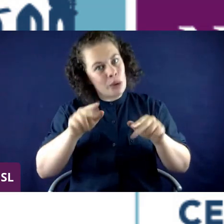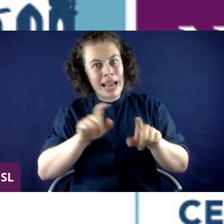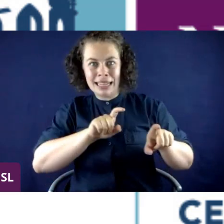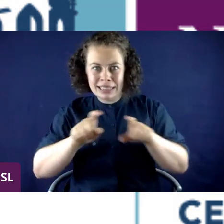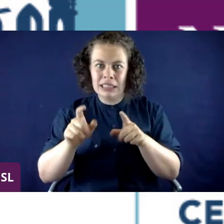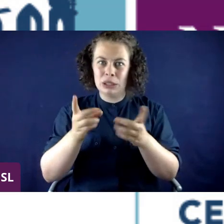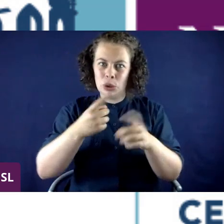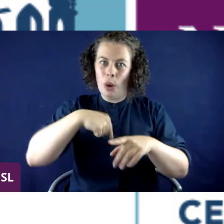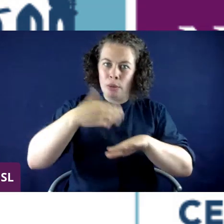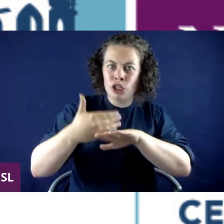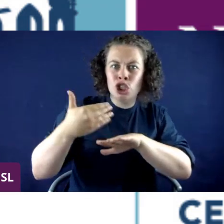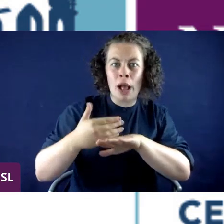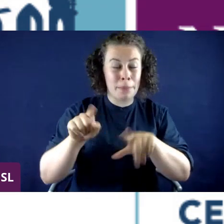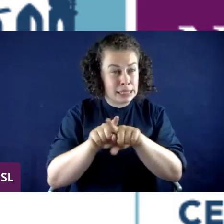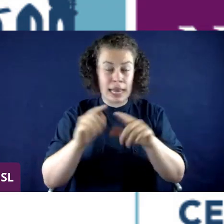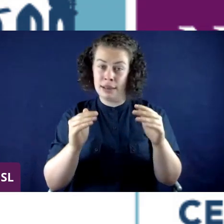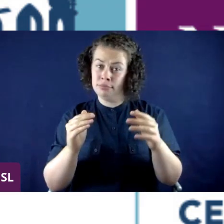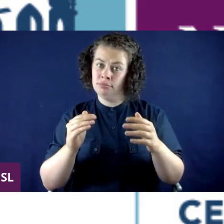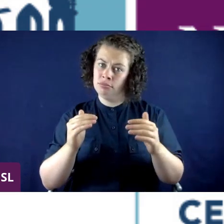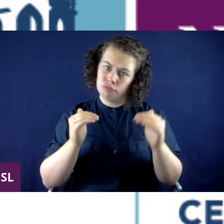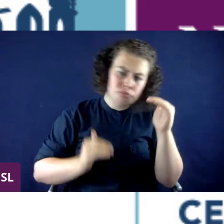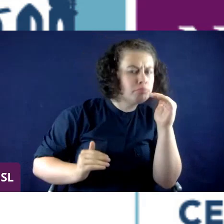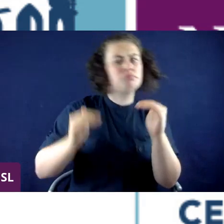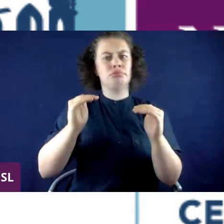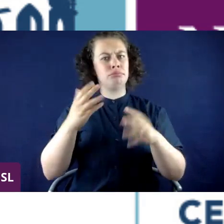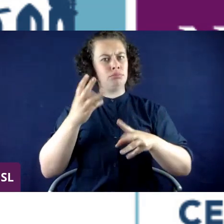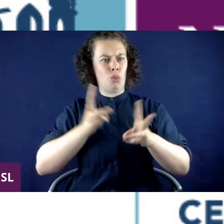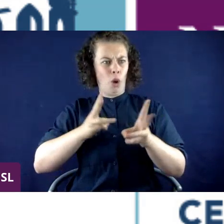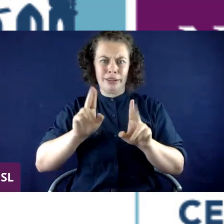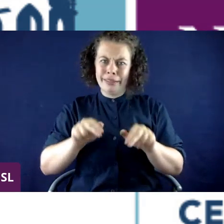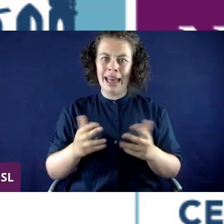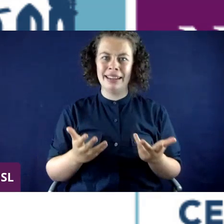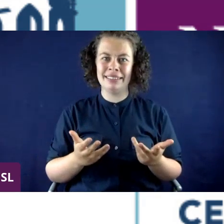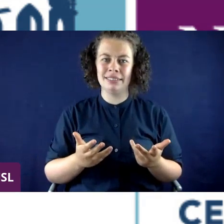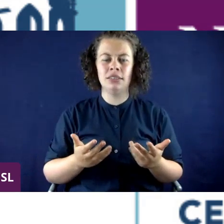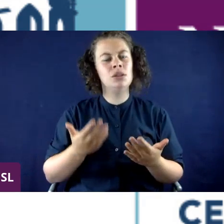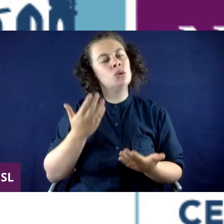Many of us can do our jobs to a similar capacity at home.